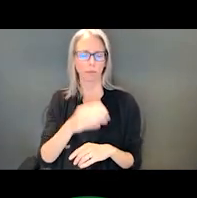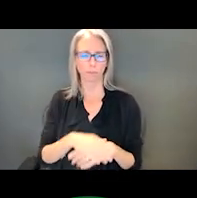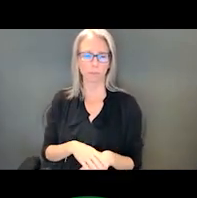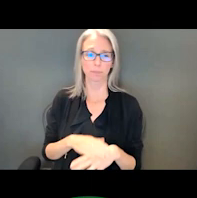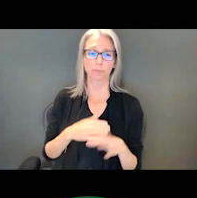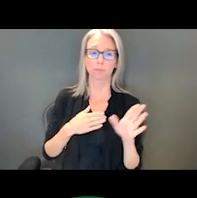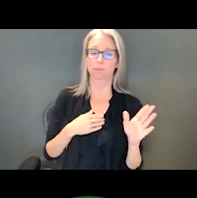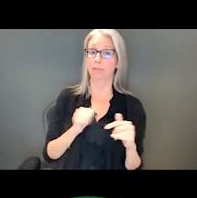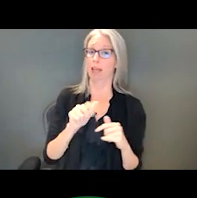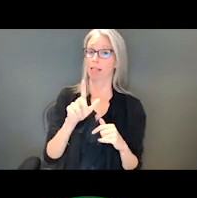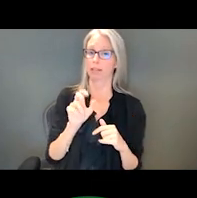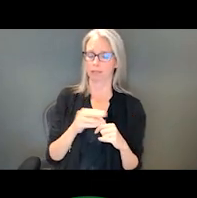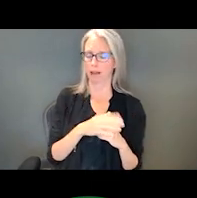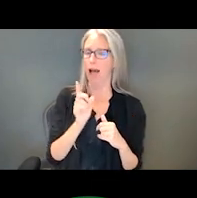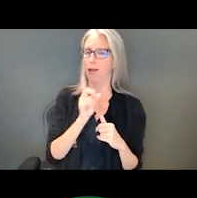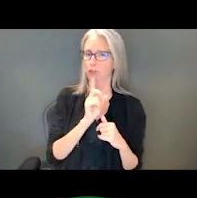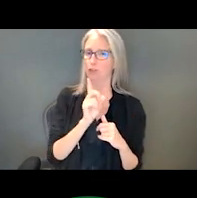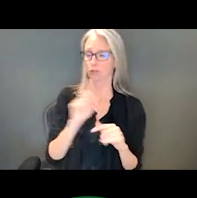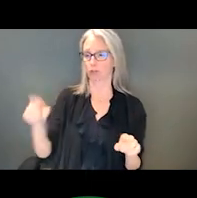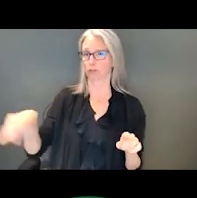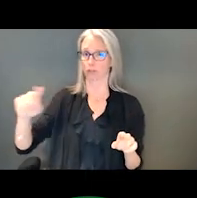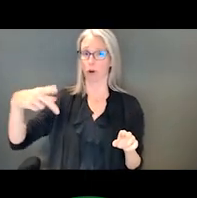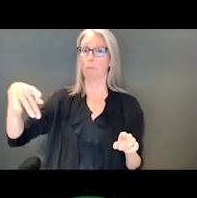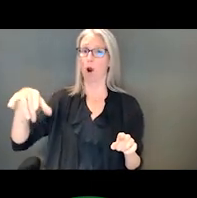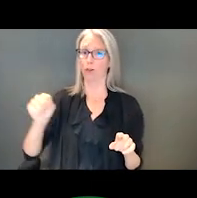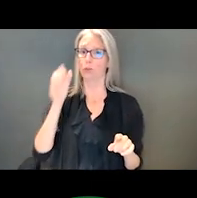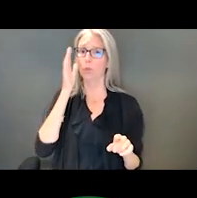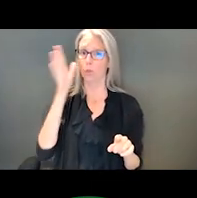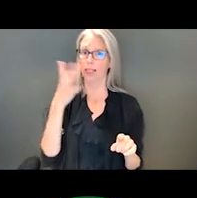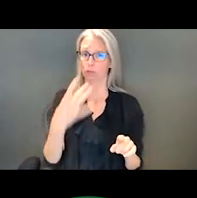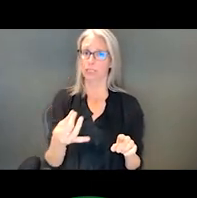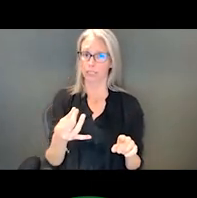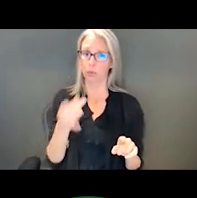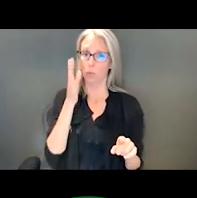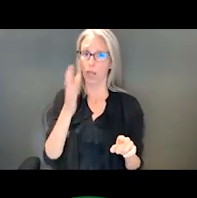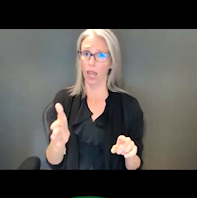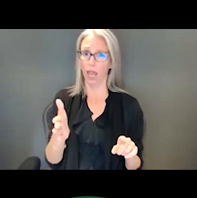I thought it was, it was very interesting. So Heather, you spoke about, gathering all of those.